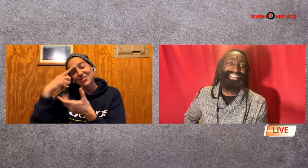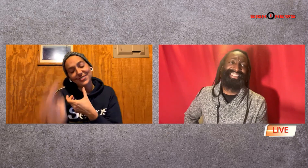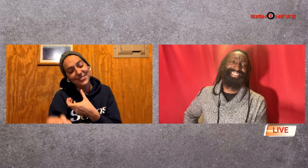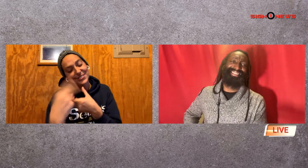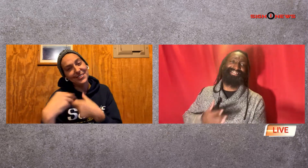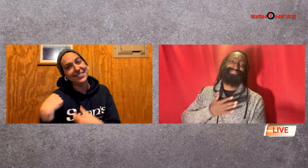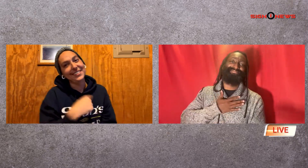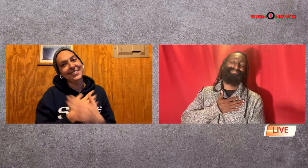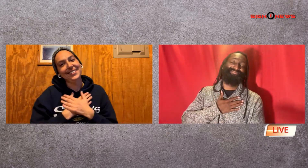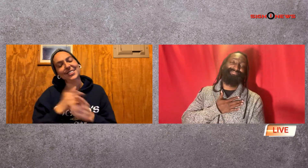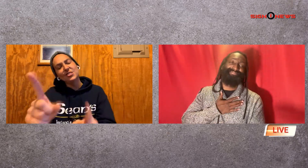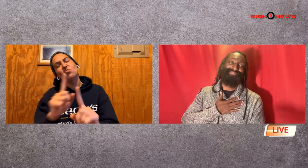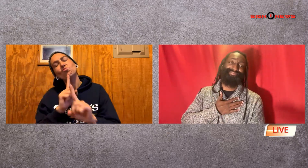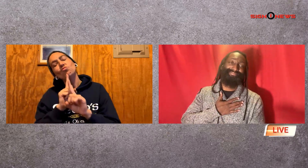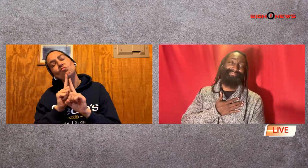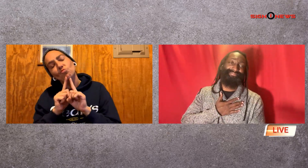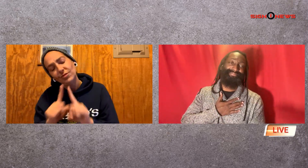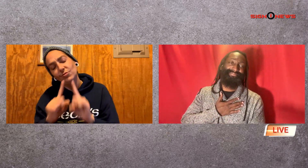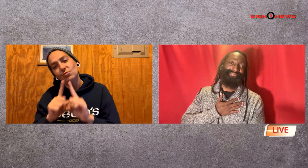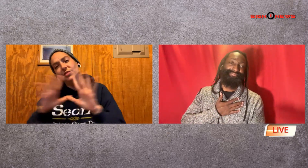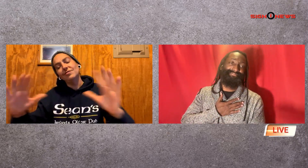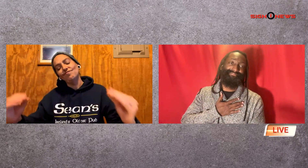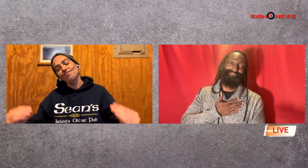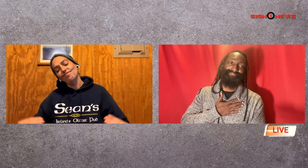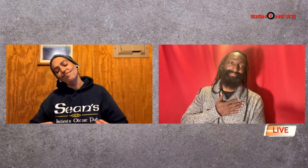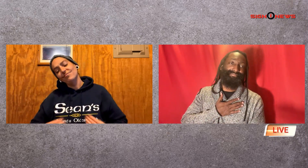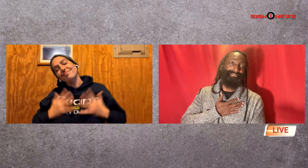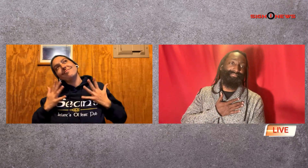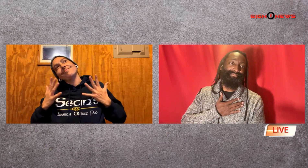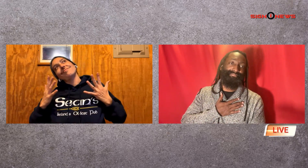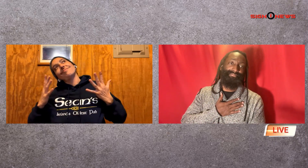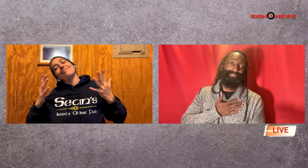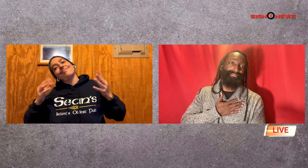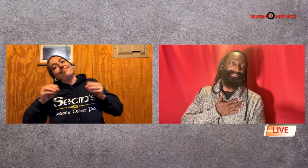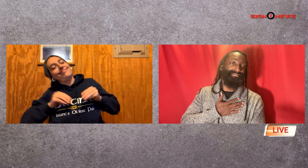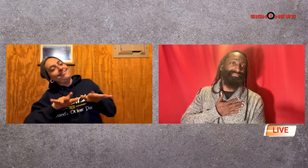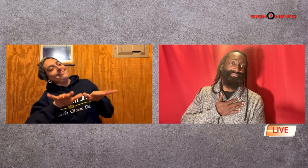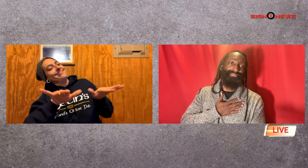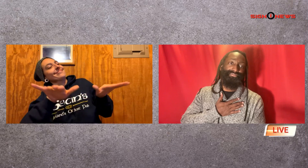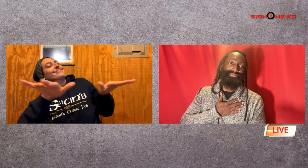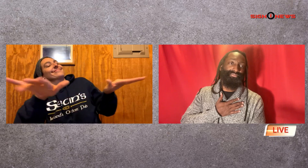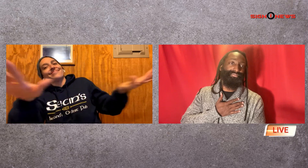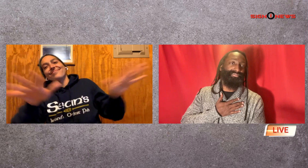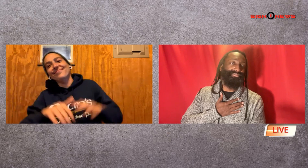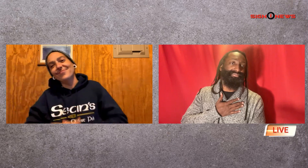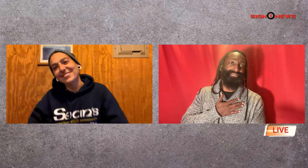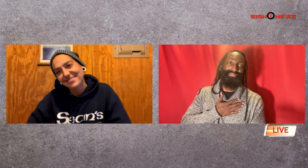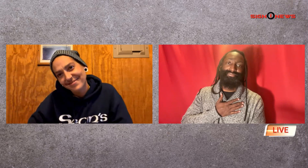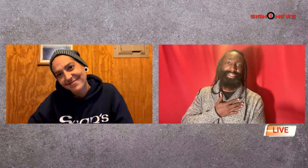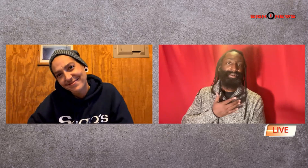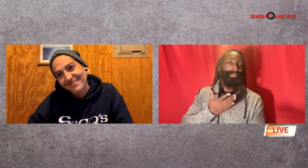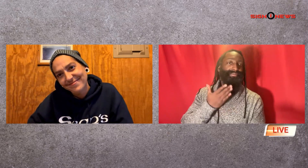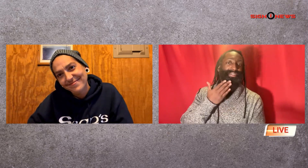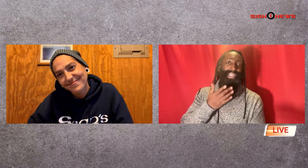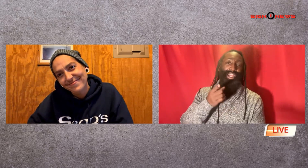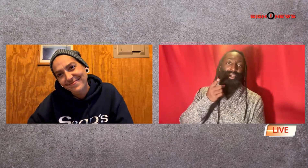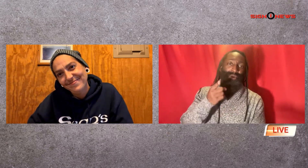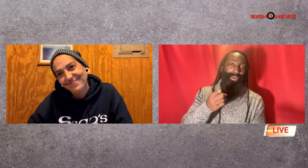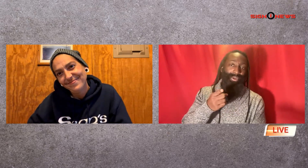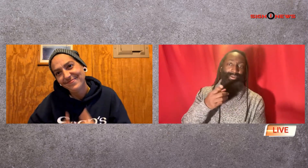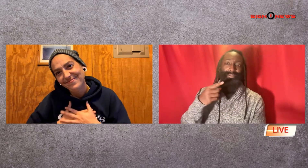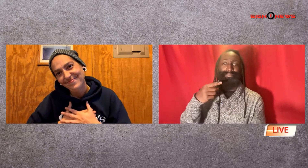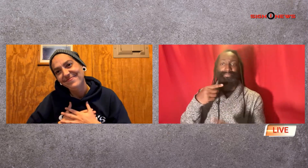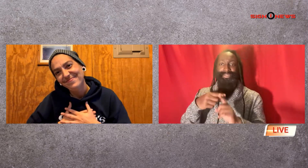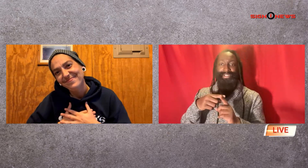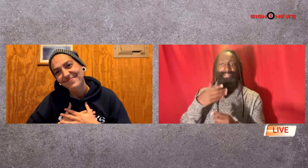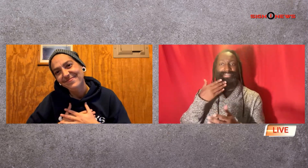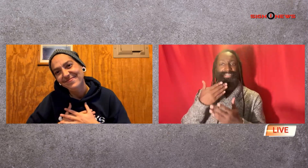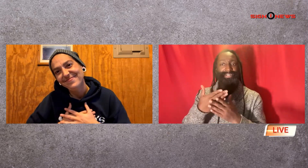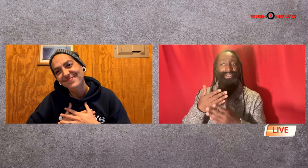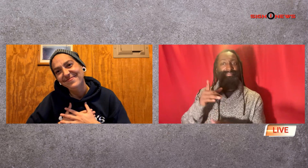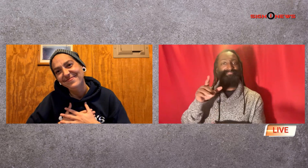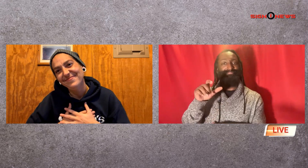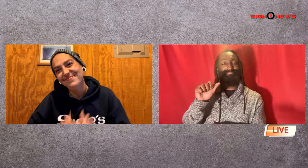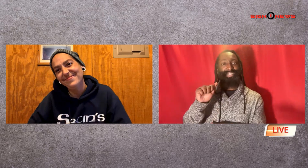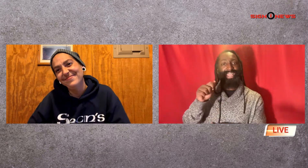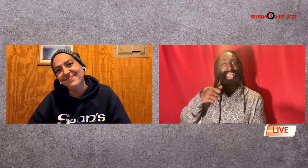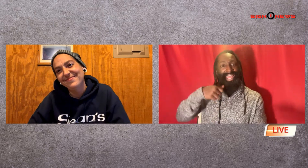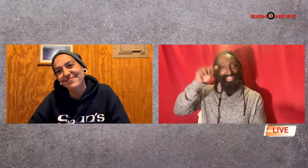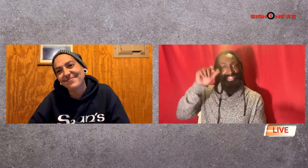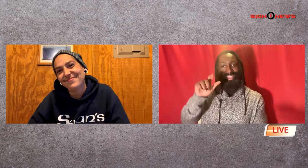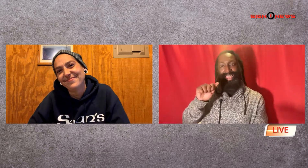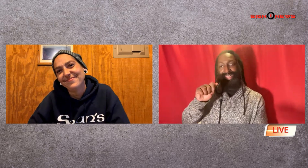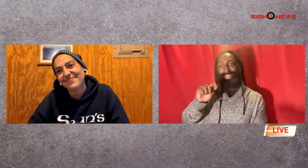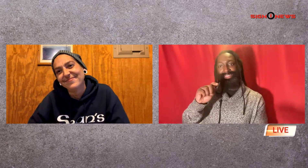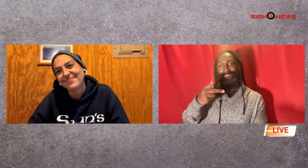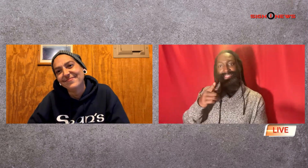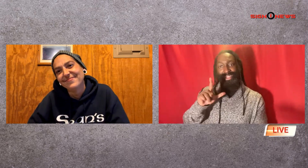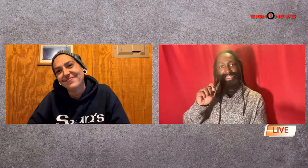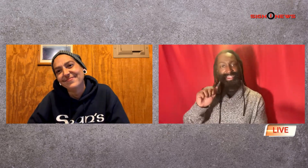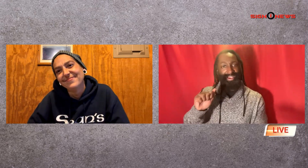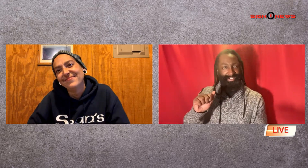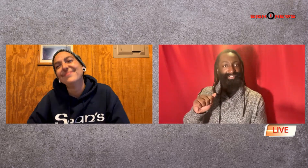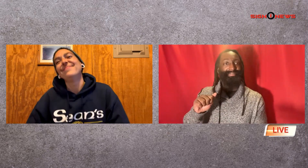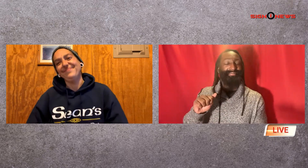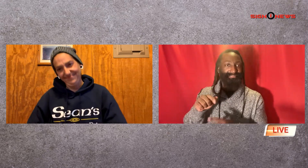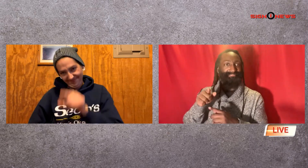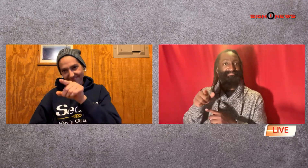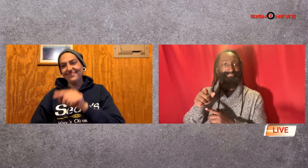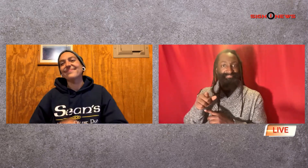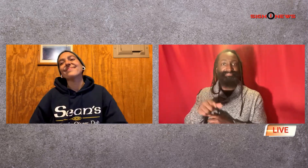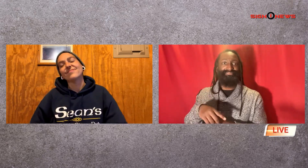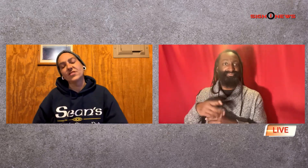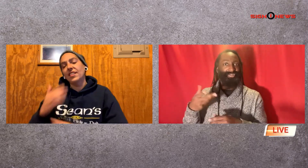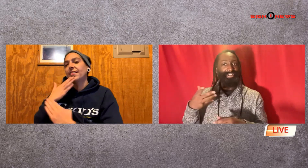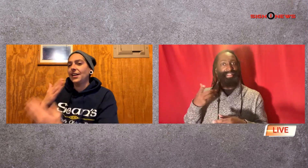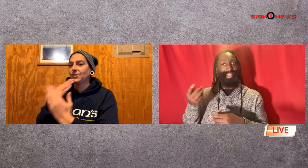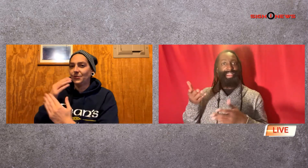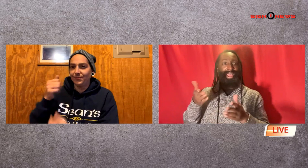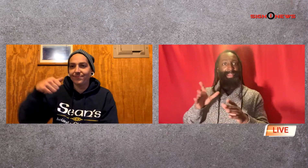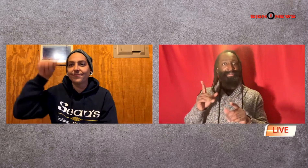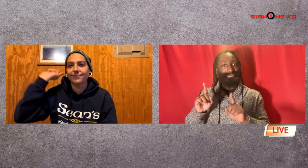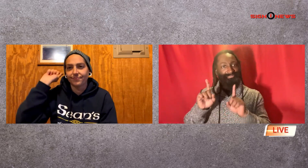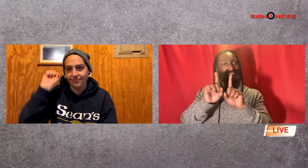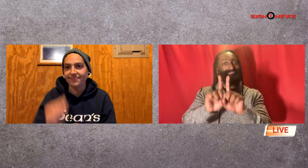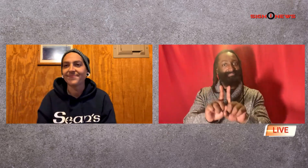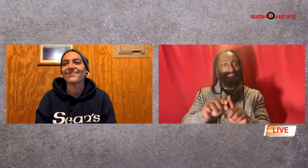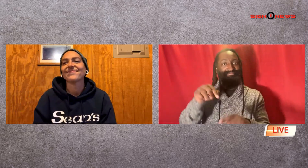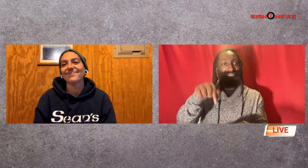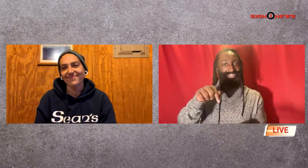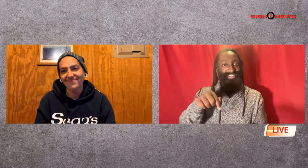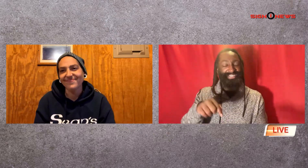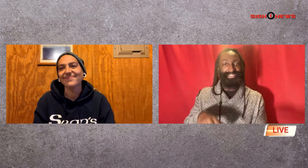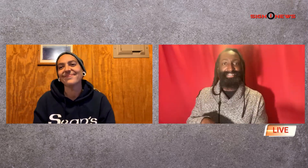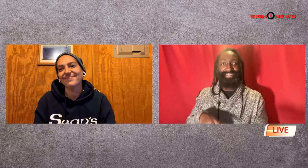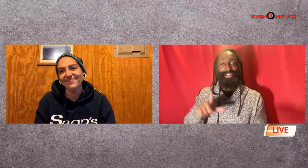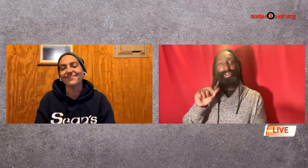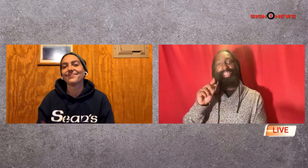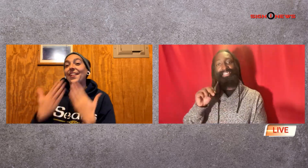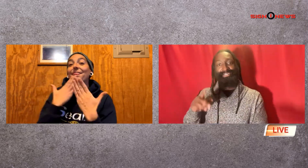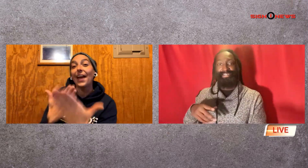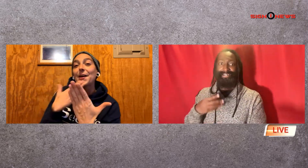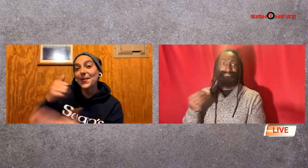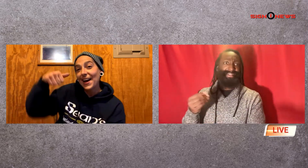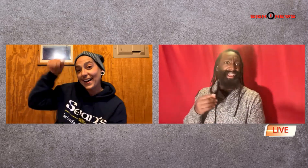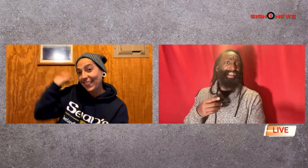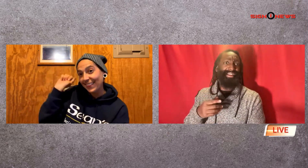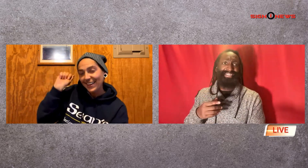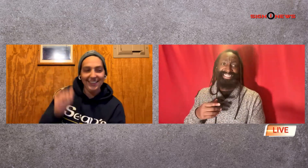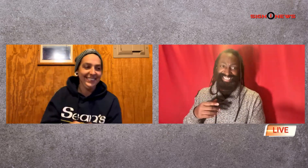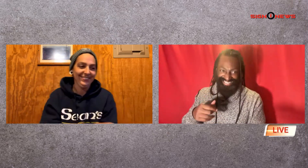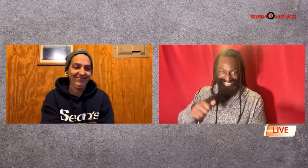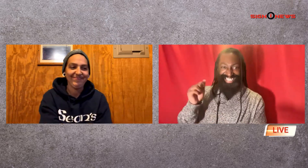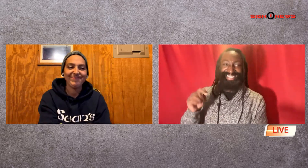joining us you are truly an inspiration no thank you plus thank Alethea the thank you